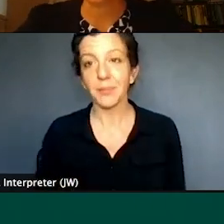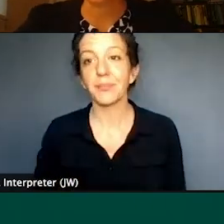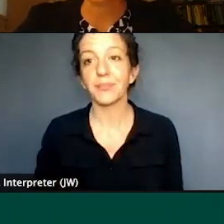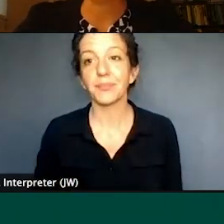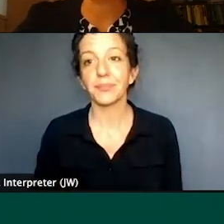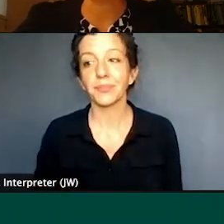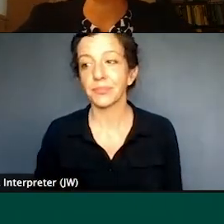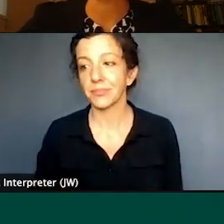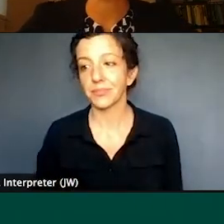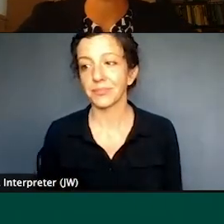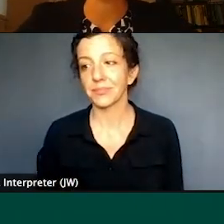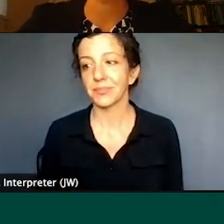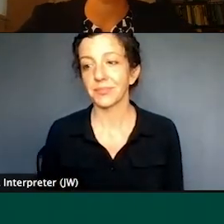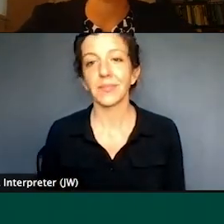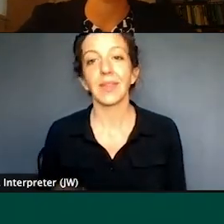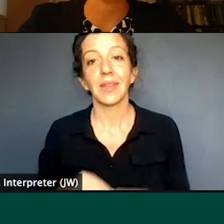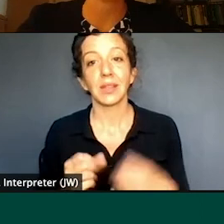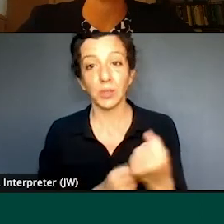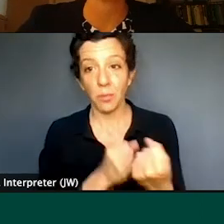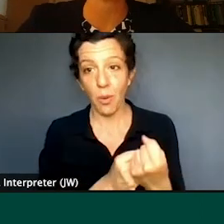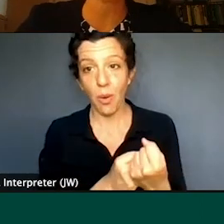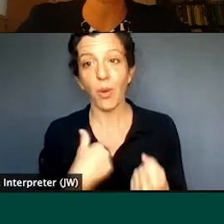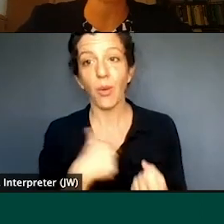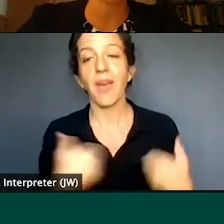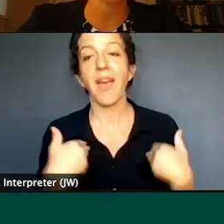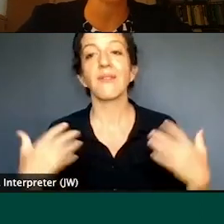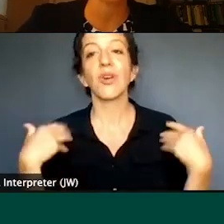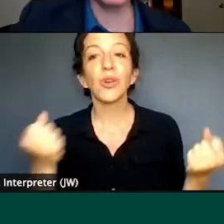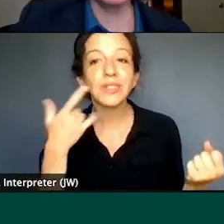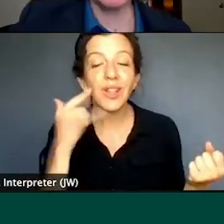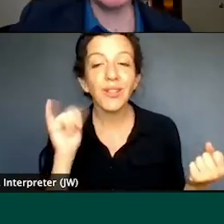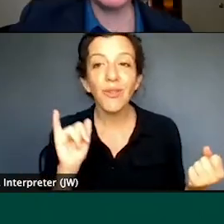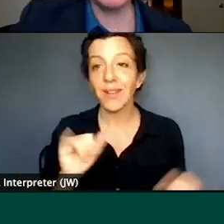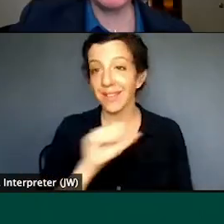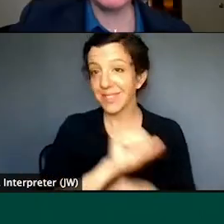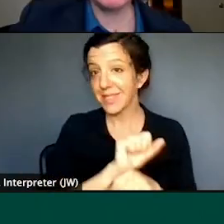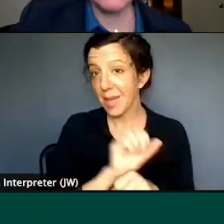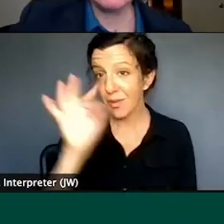to the California Department of Public Health. So currently, it's already reporting to the feds